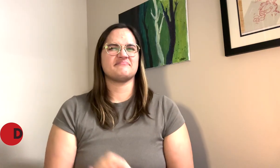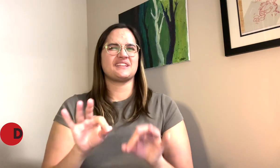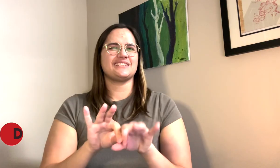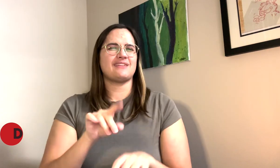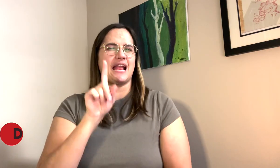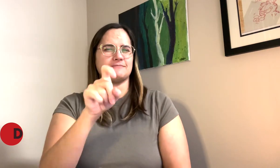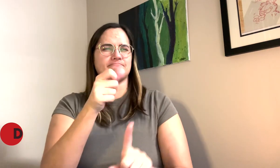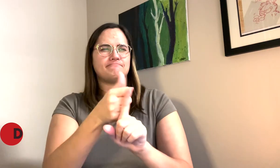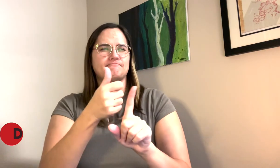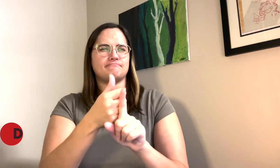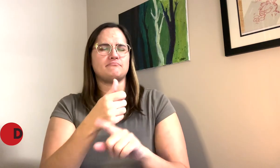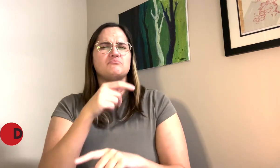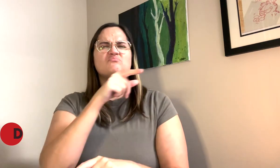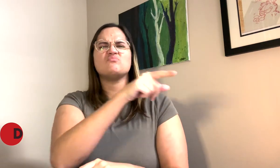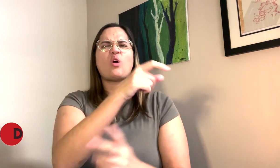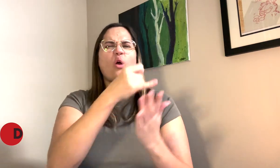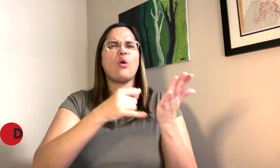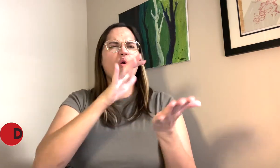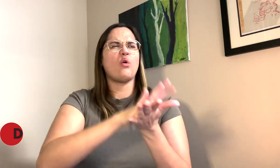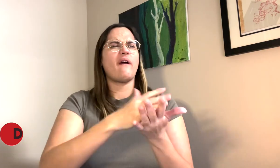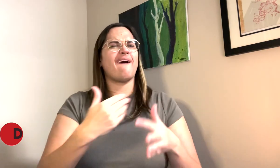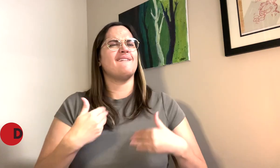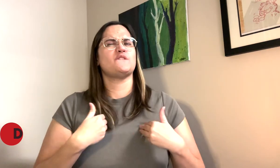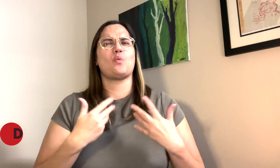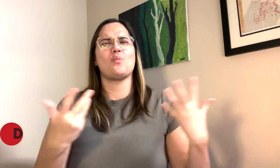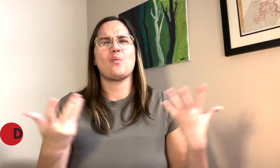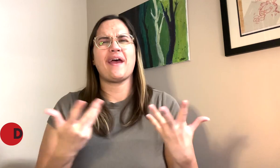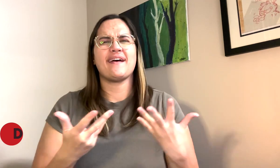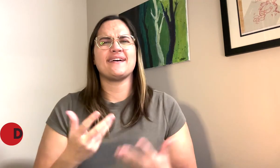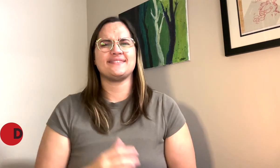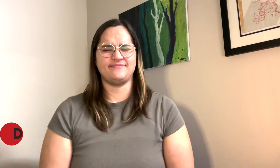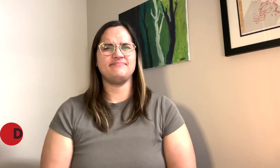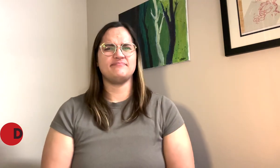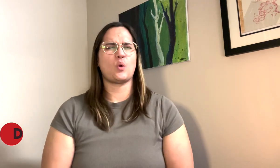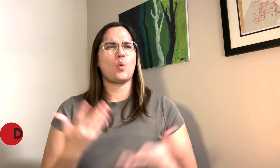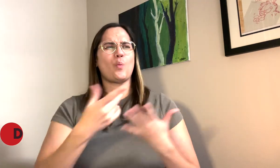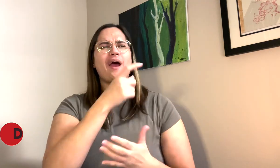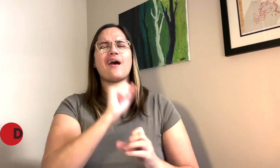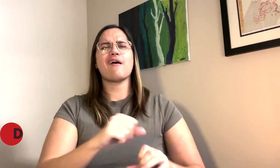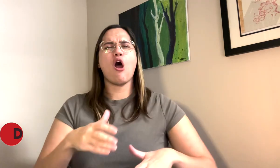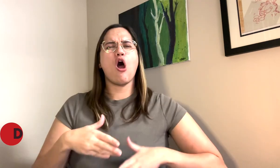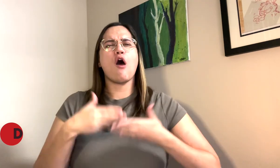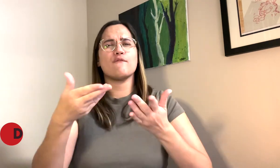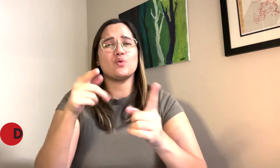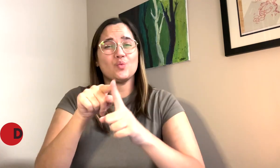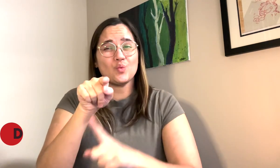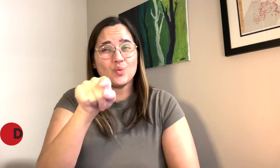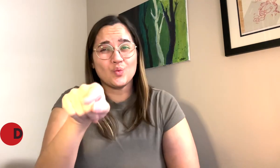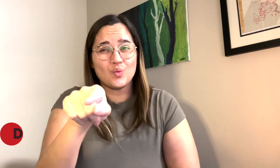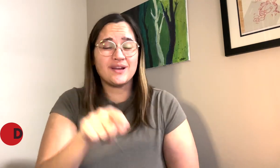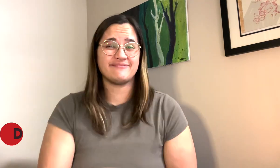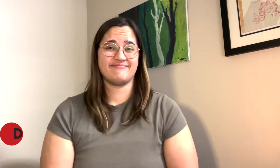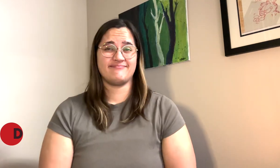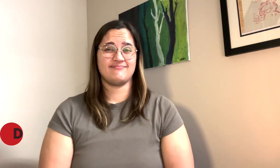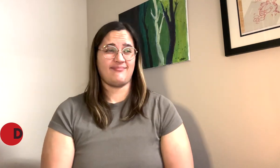out what kind of access they have for Deaf people. Everybody’s